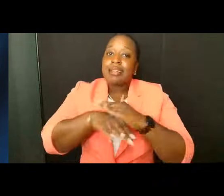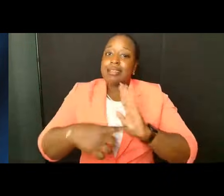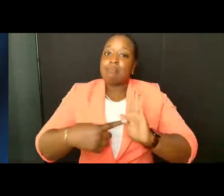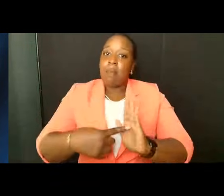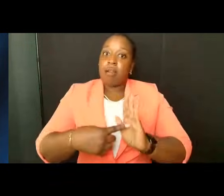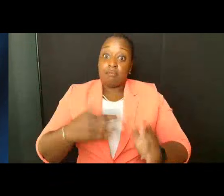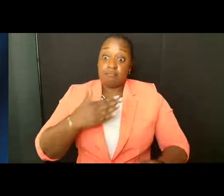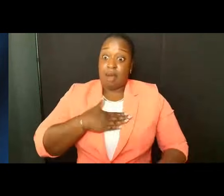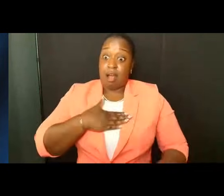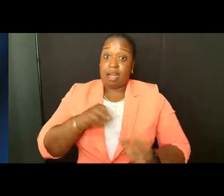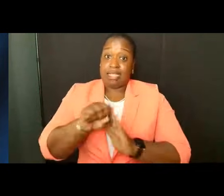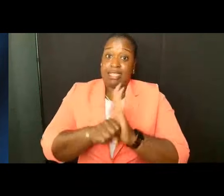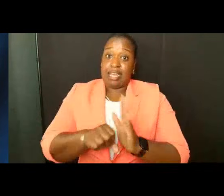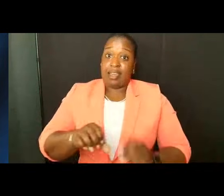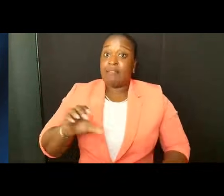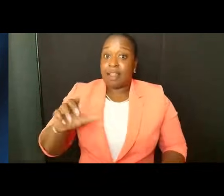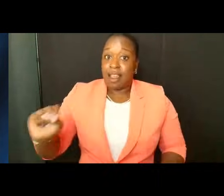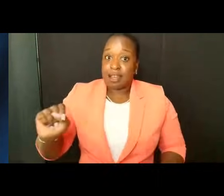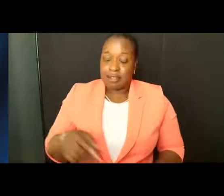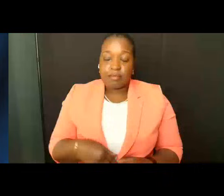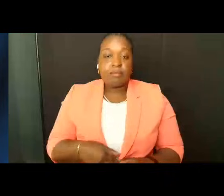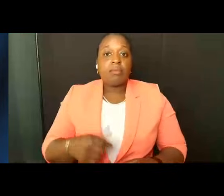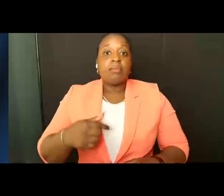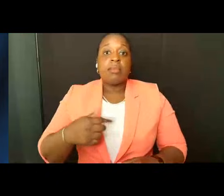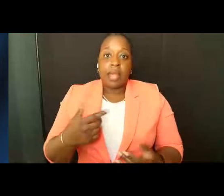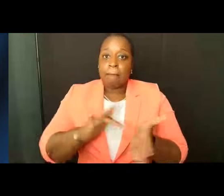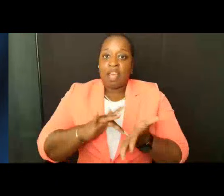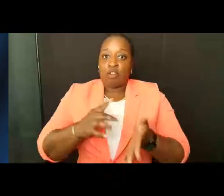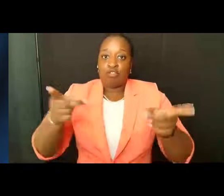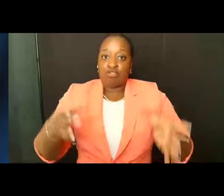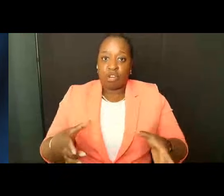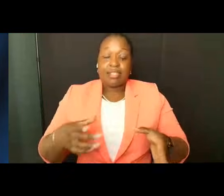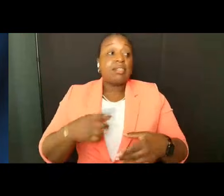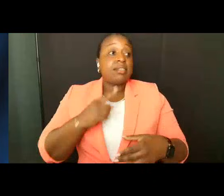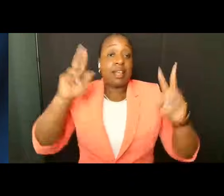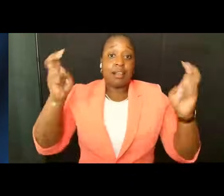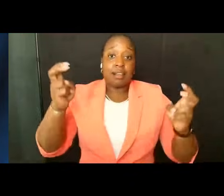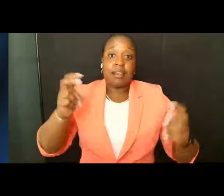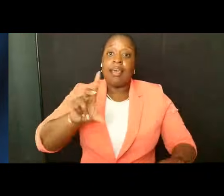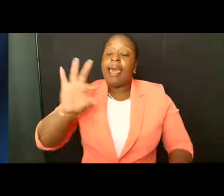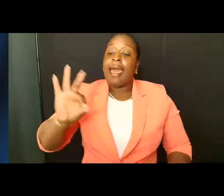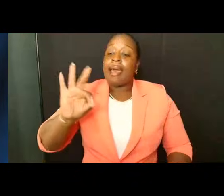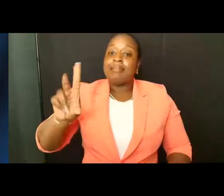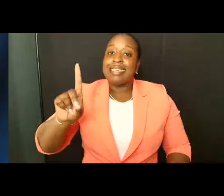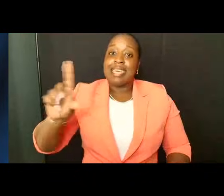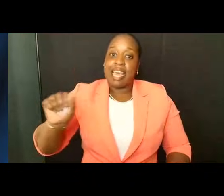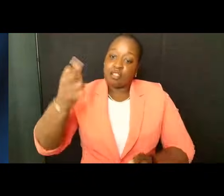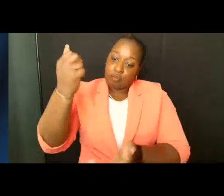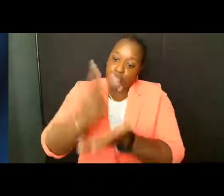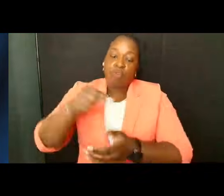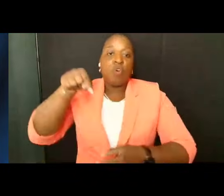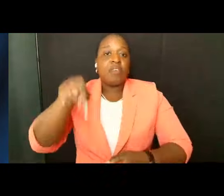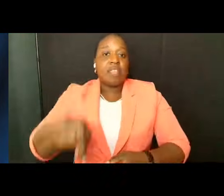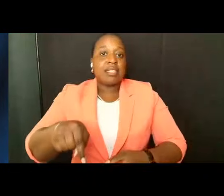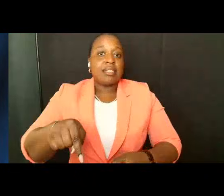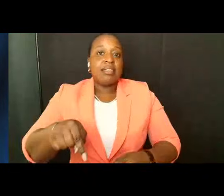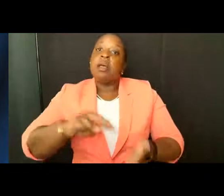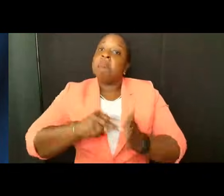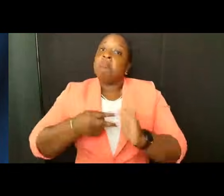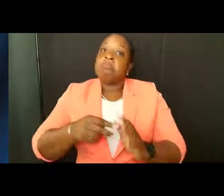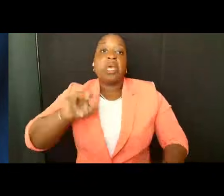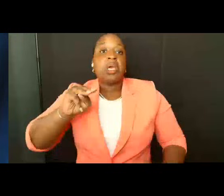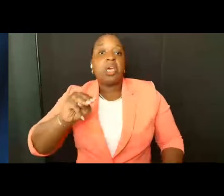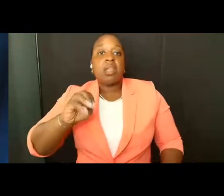Medicaid director said, "FDA has approved this treatment. Medicaid must pay. It is the law."